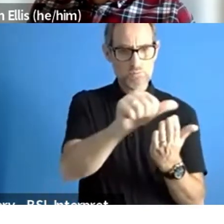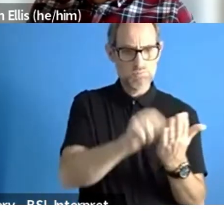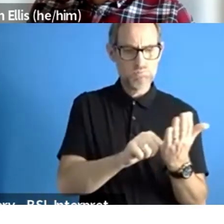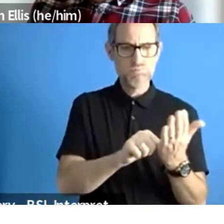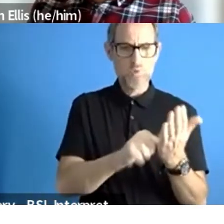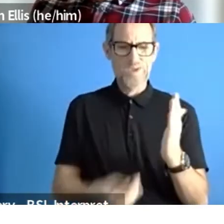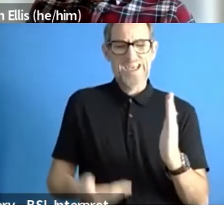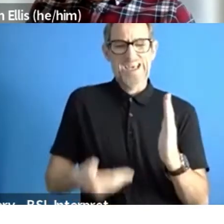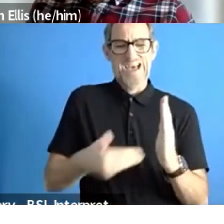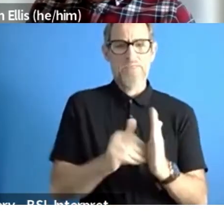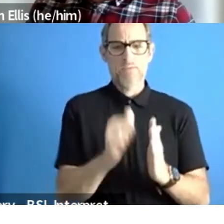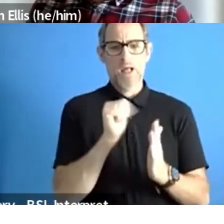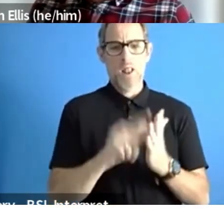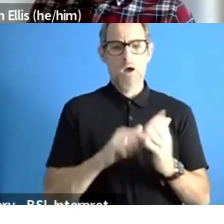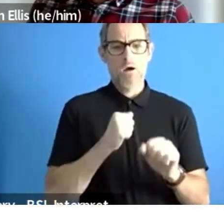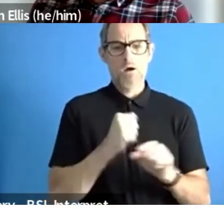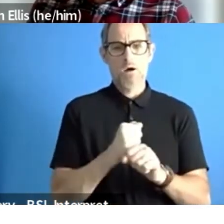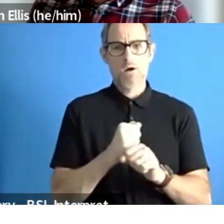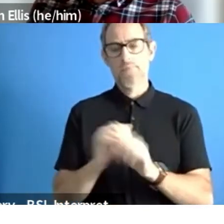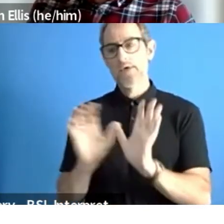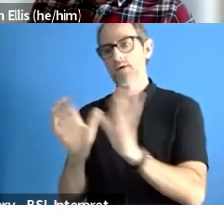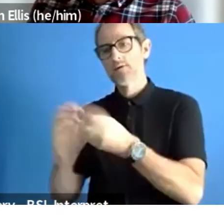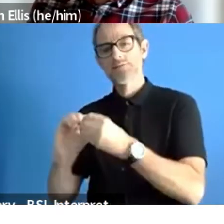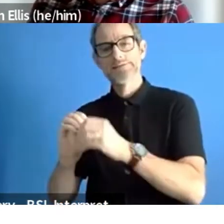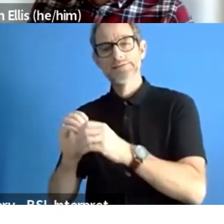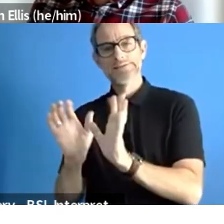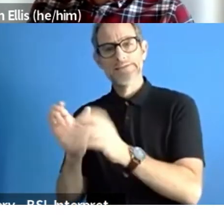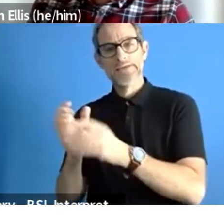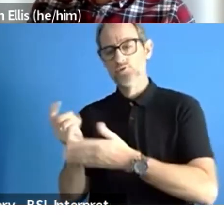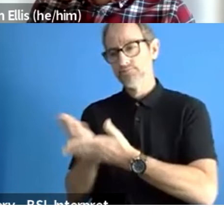and then I work with a project team to try to prioritise with organisations.